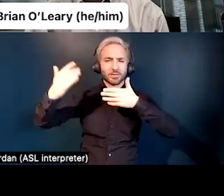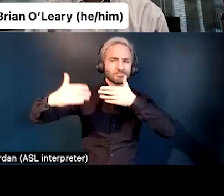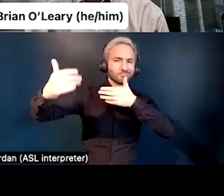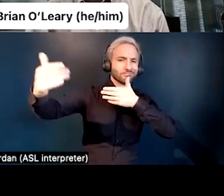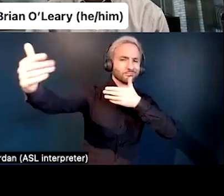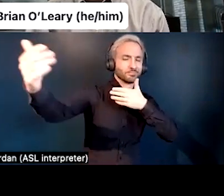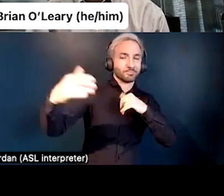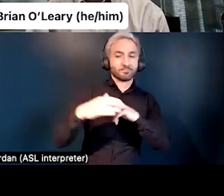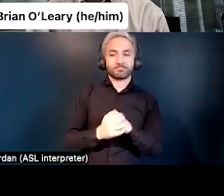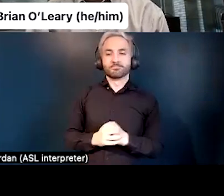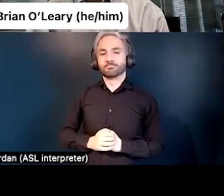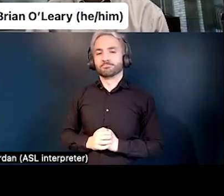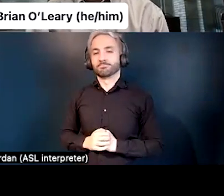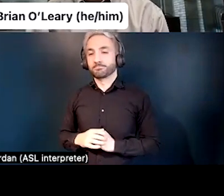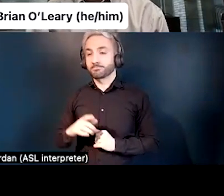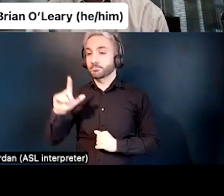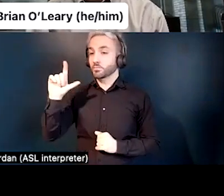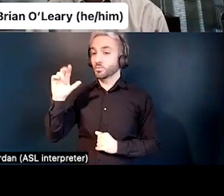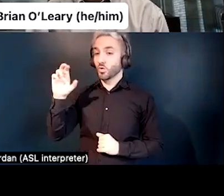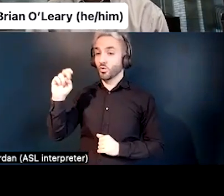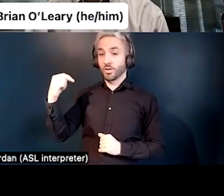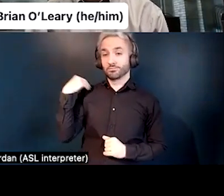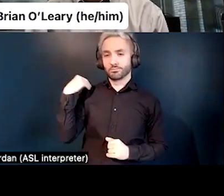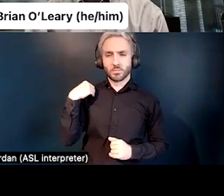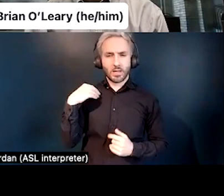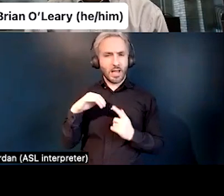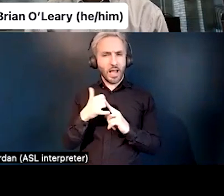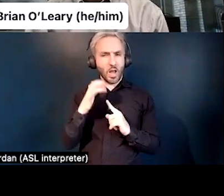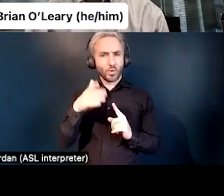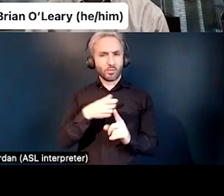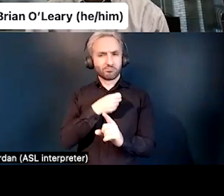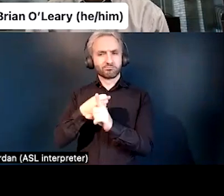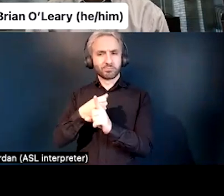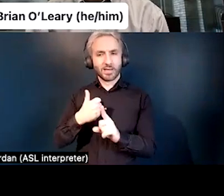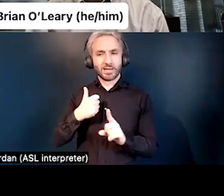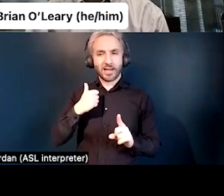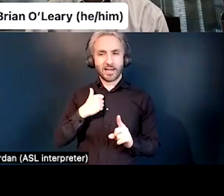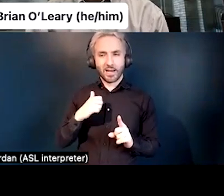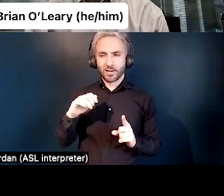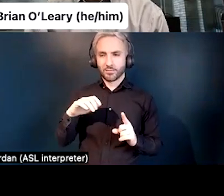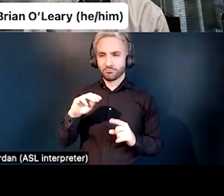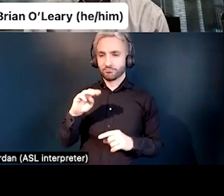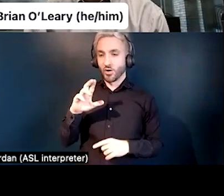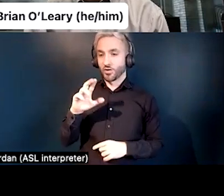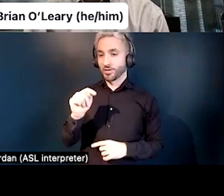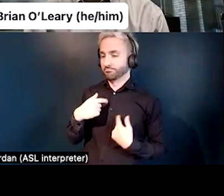these changes might affect the Canadian market. I don't have a crystal ball, but I took each